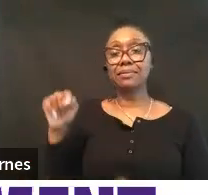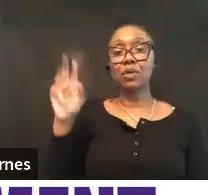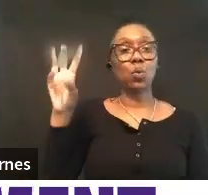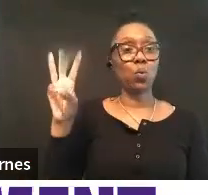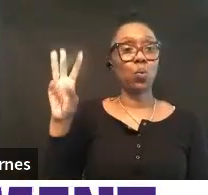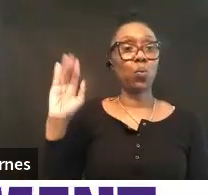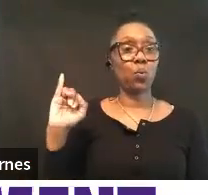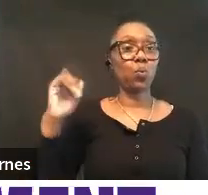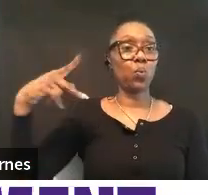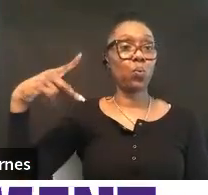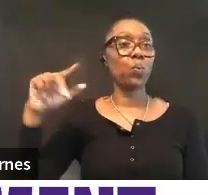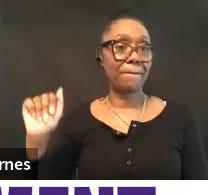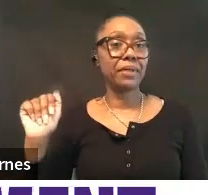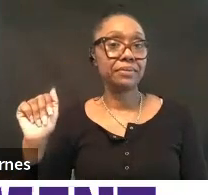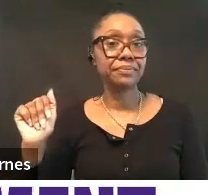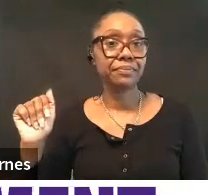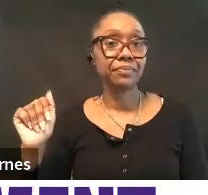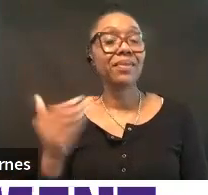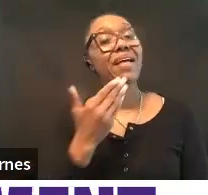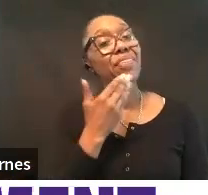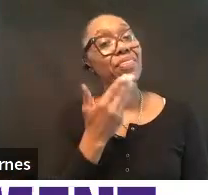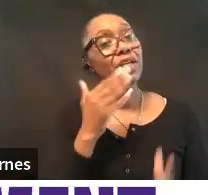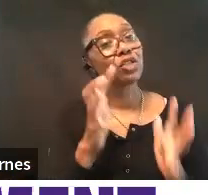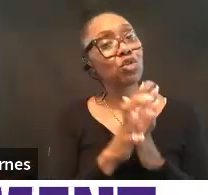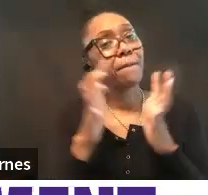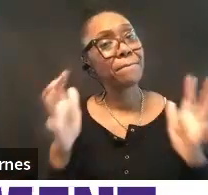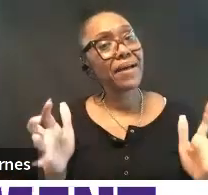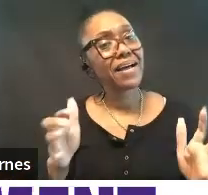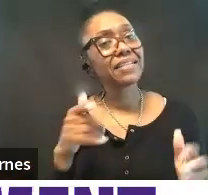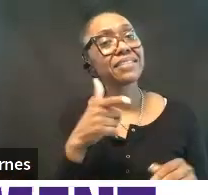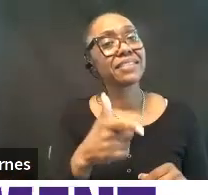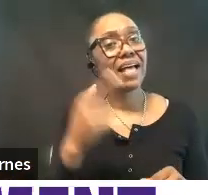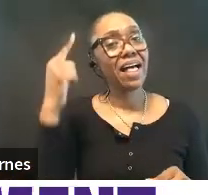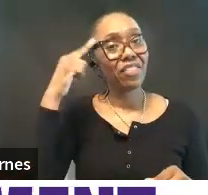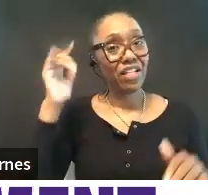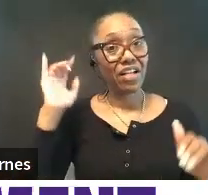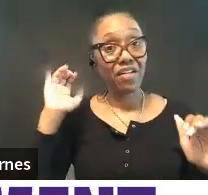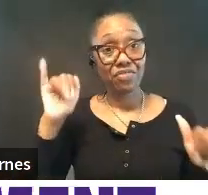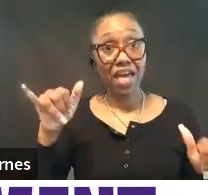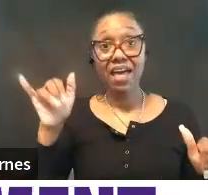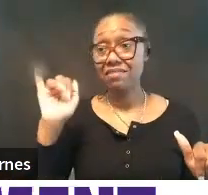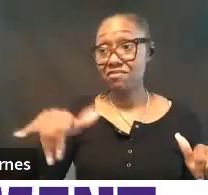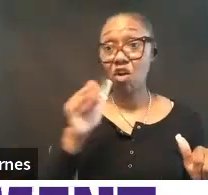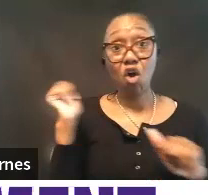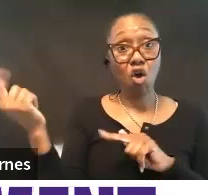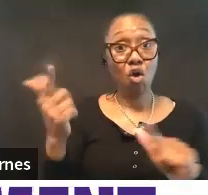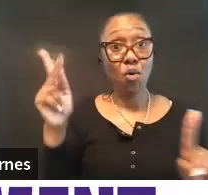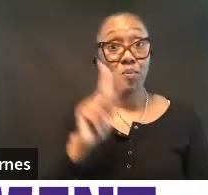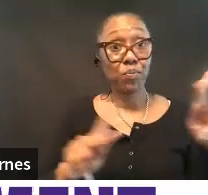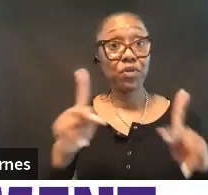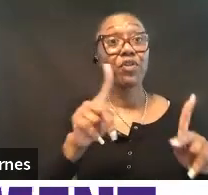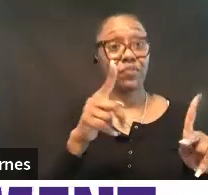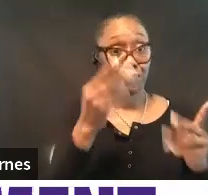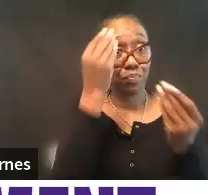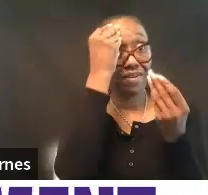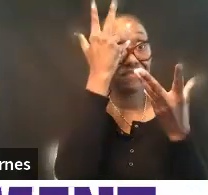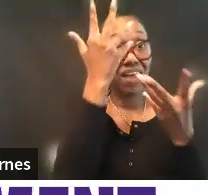Thank you so much and thank you for staying over. I think our attendees are aware that you guys are wealth of knowledge.